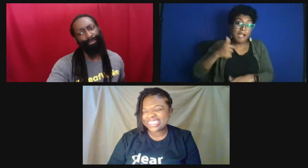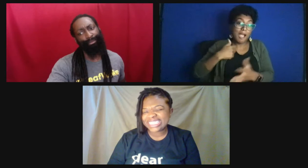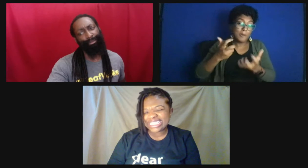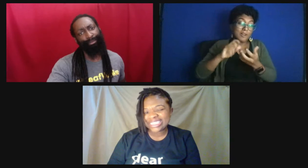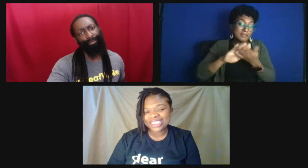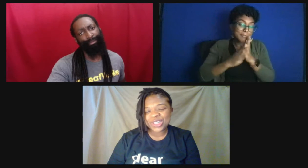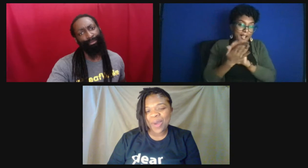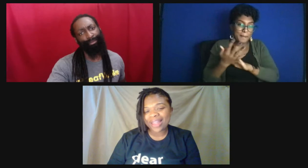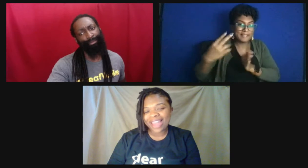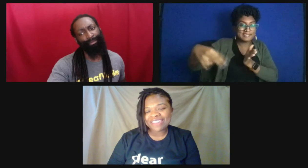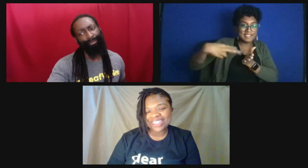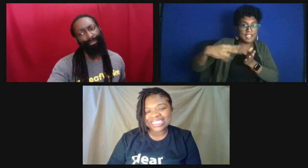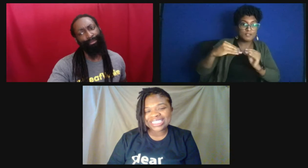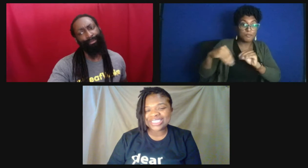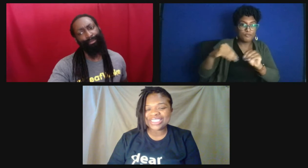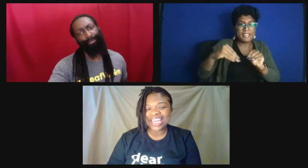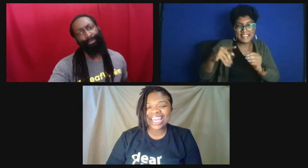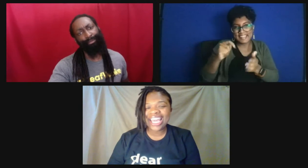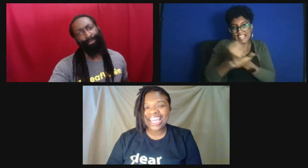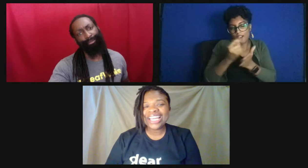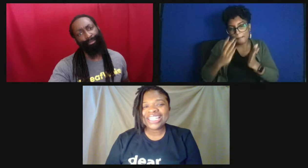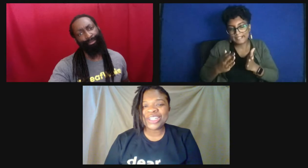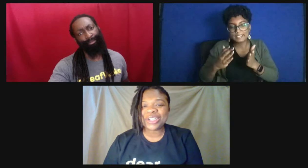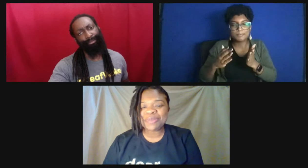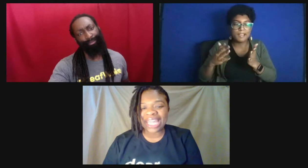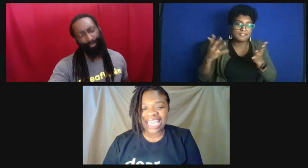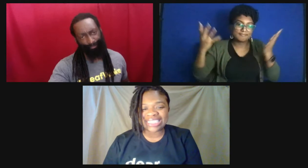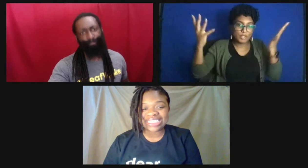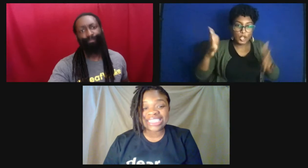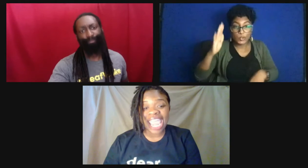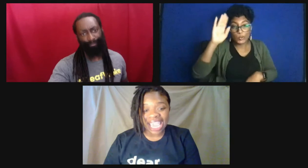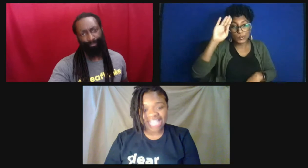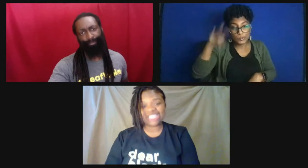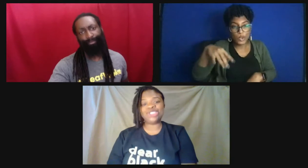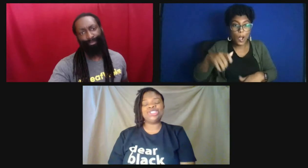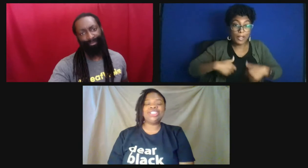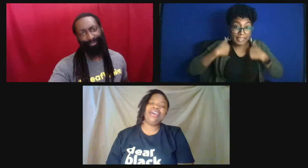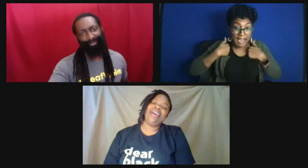but you know how life is your plans change and so, yeah.